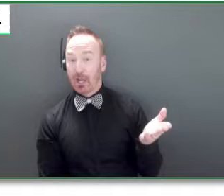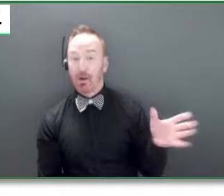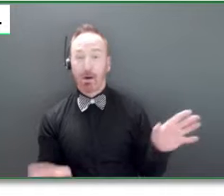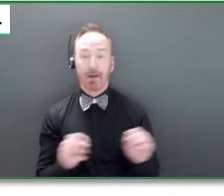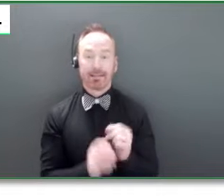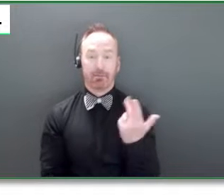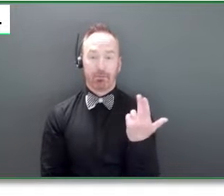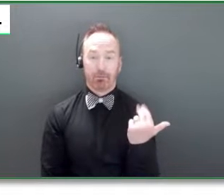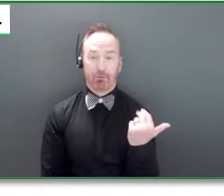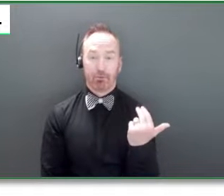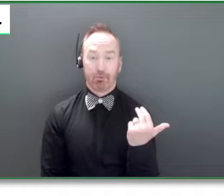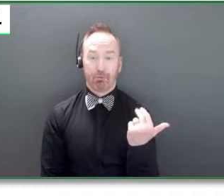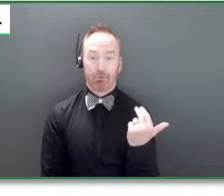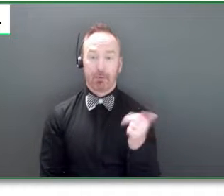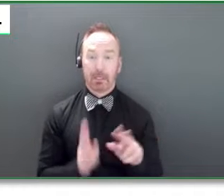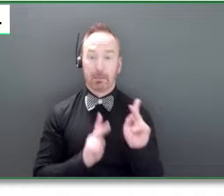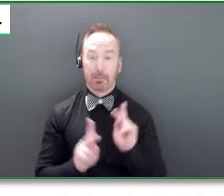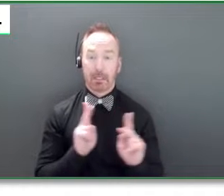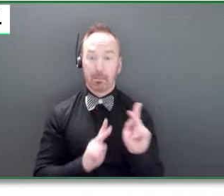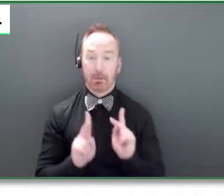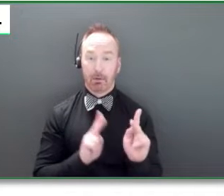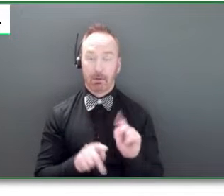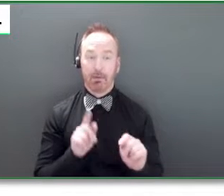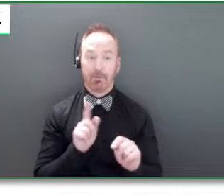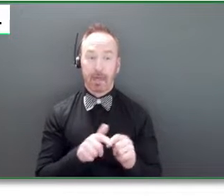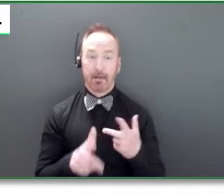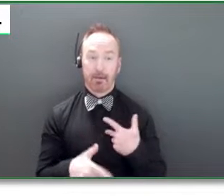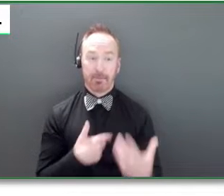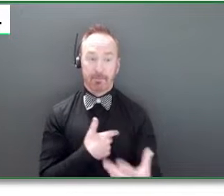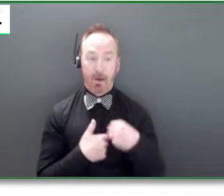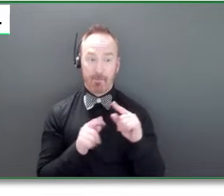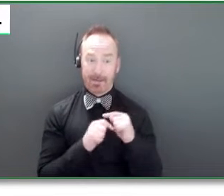that made this this particular conference possible.